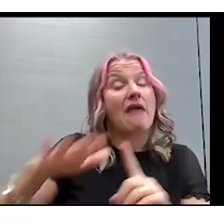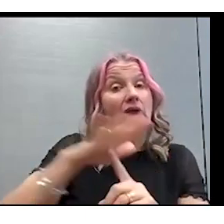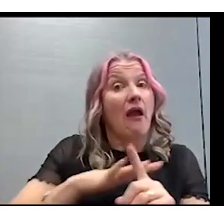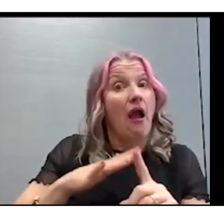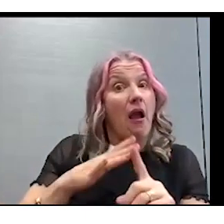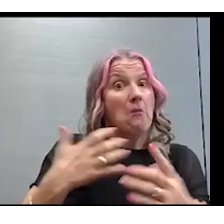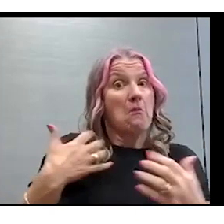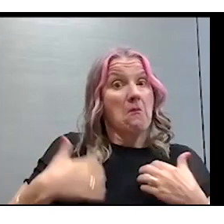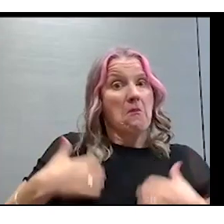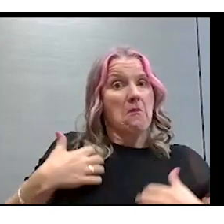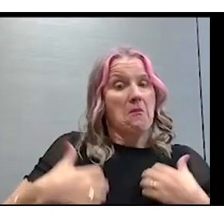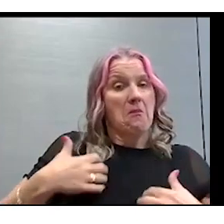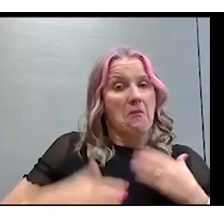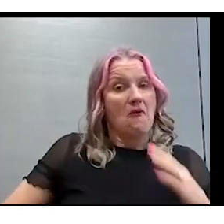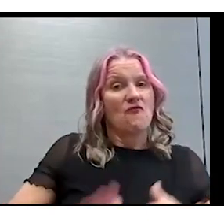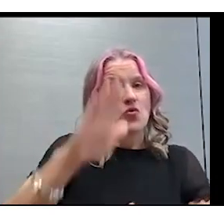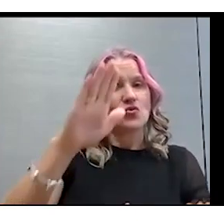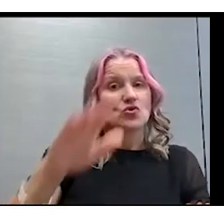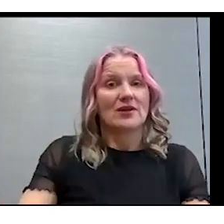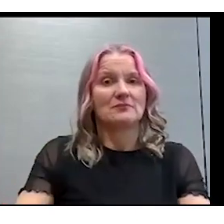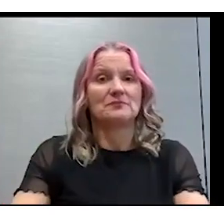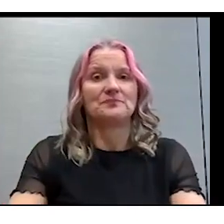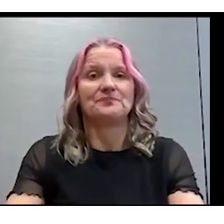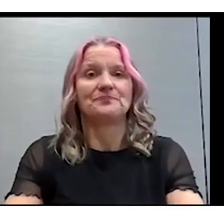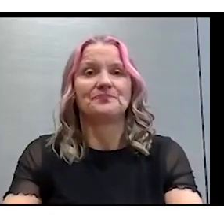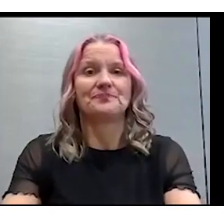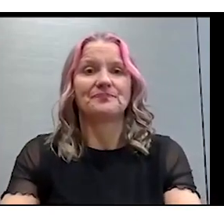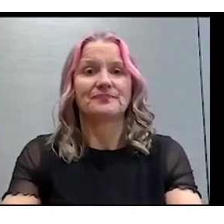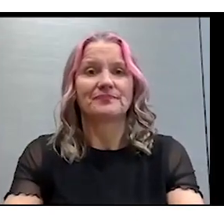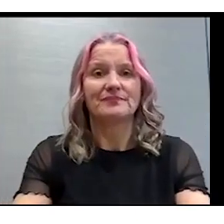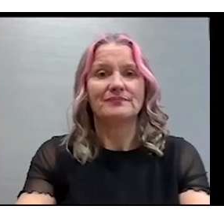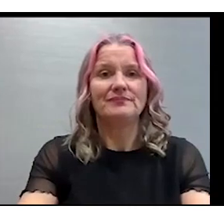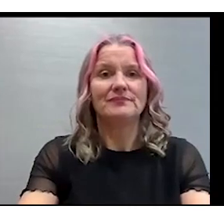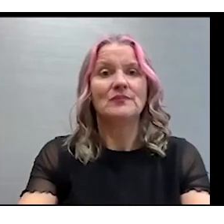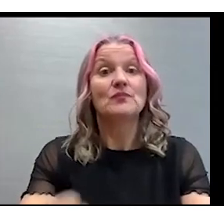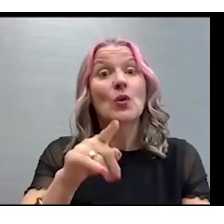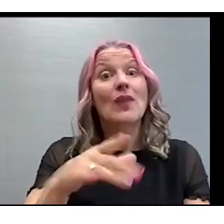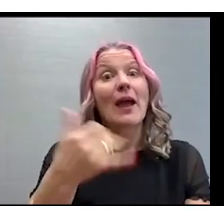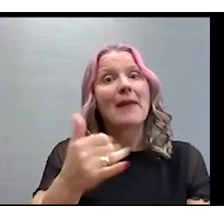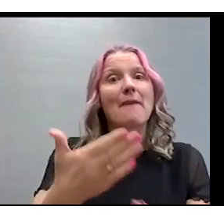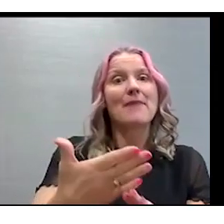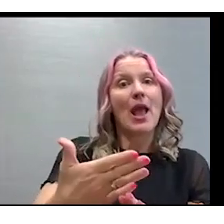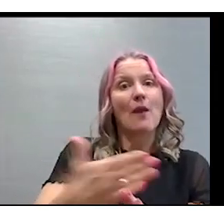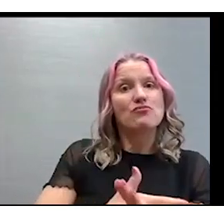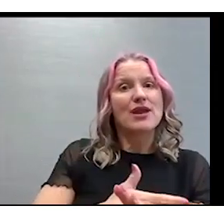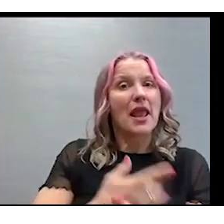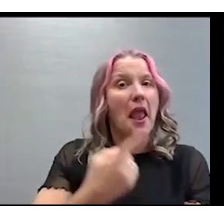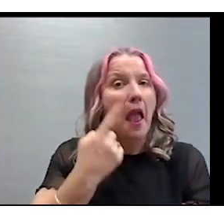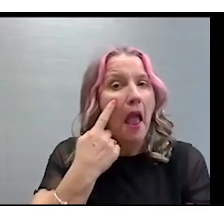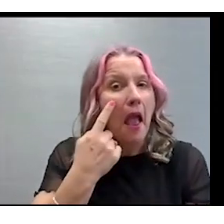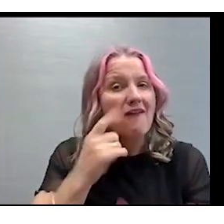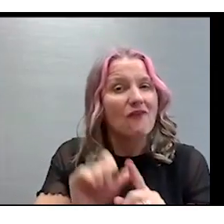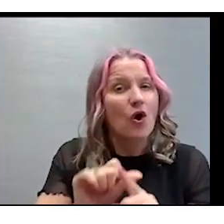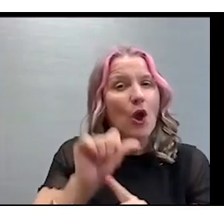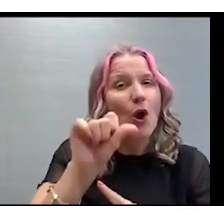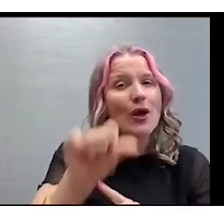Our next question? [PERSON OFF CAMERA]: So this might actually be a pre teaser to your next session with inclusive research, better research.